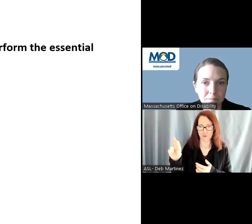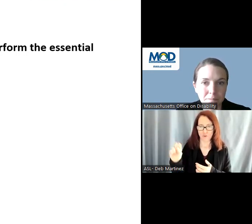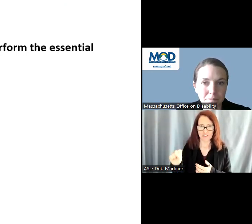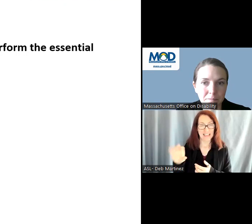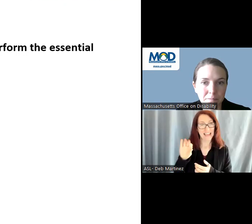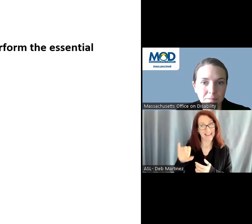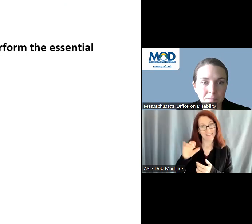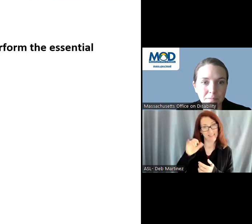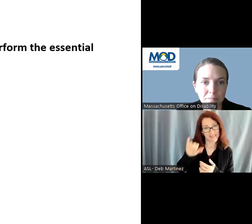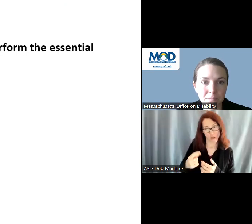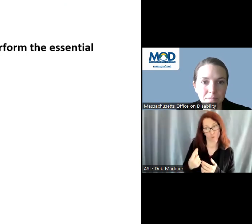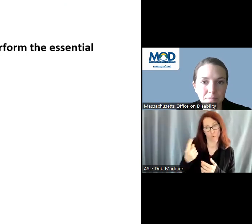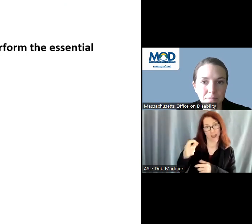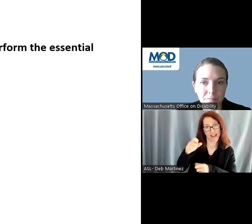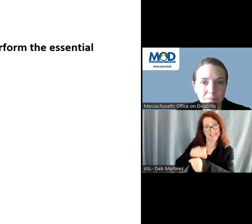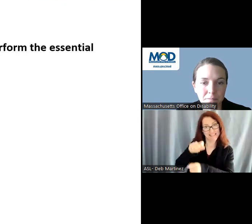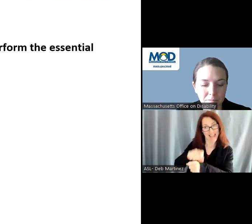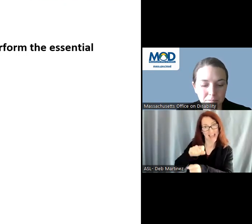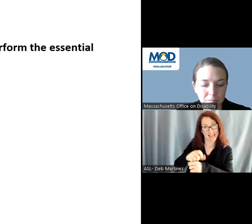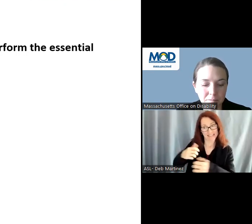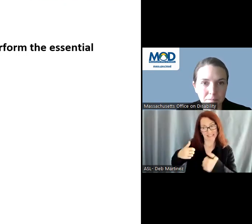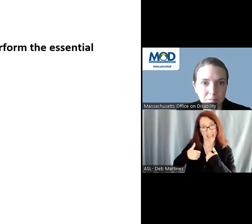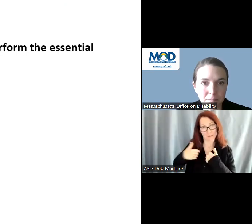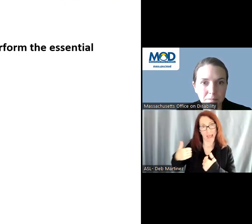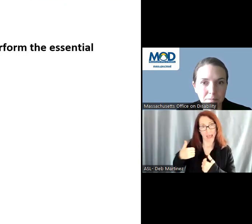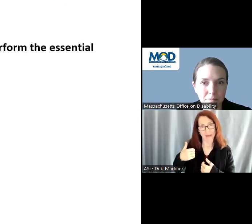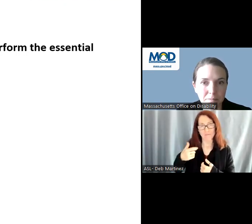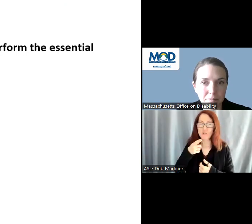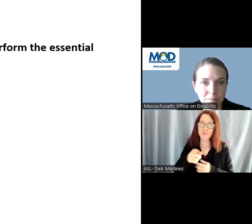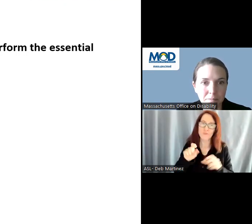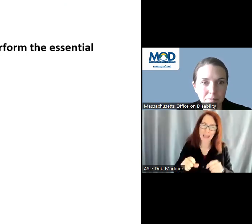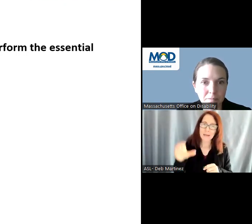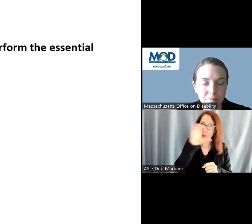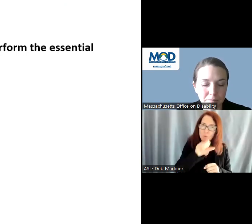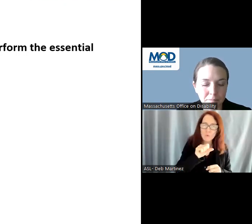going to assume that your employee isn't sleeping at work and so that's not a task that's going